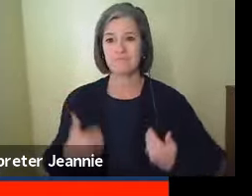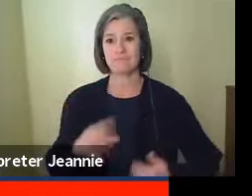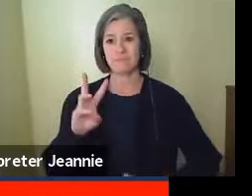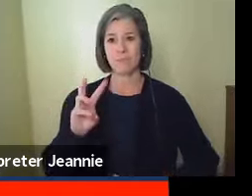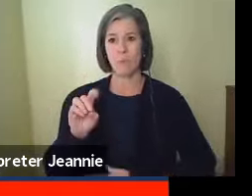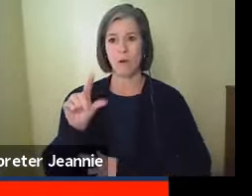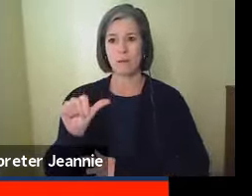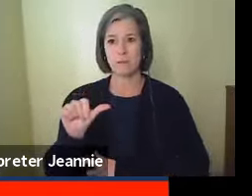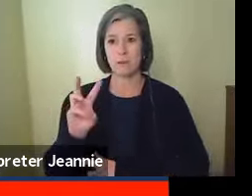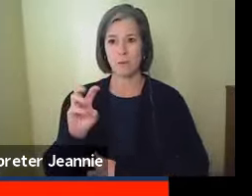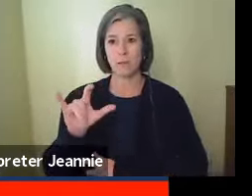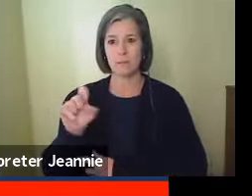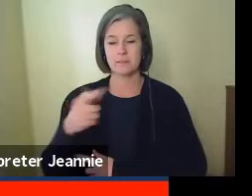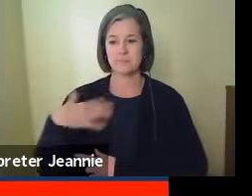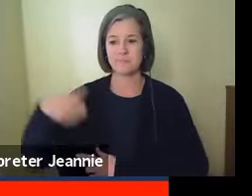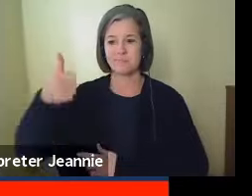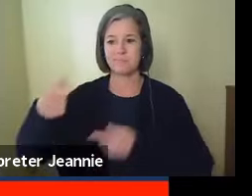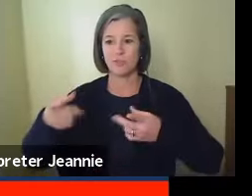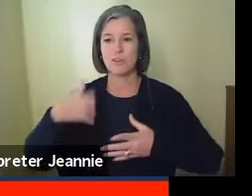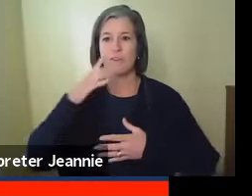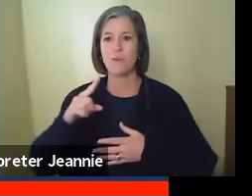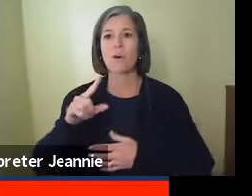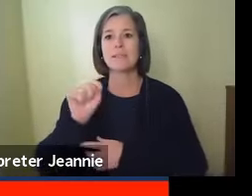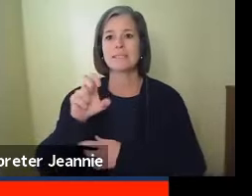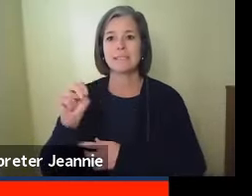Executive Director of the Tennessee Council on Developmental Disabilities.